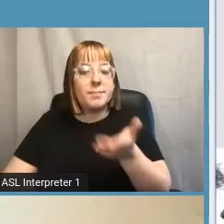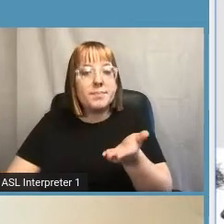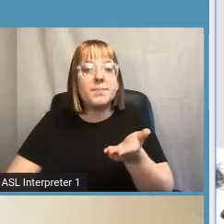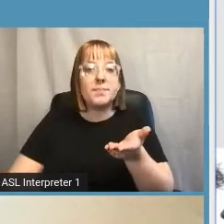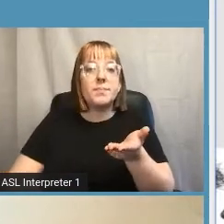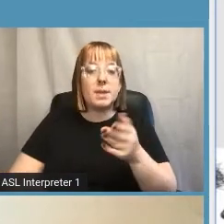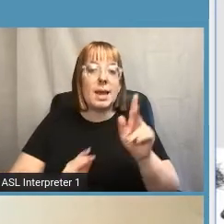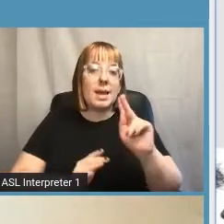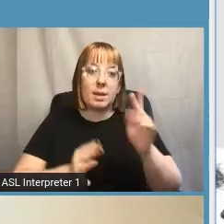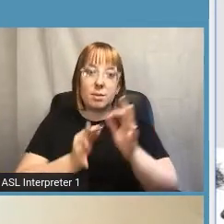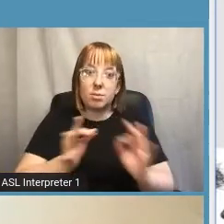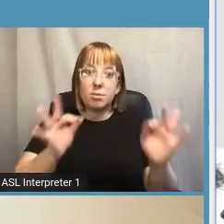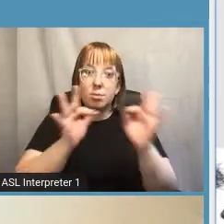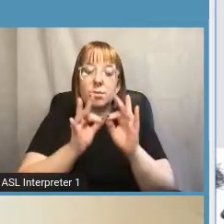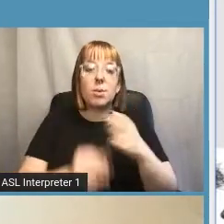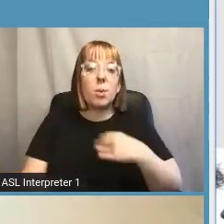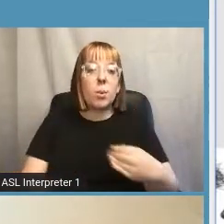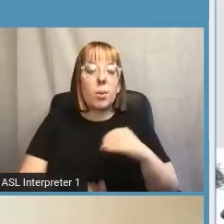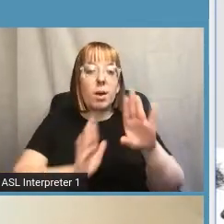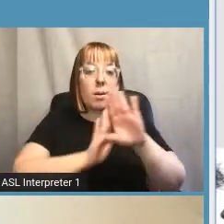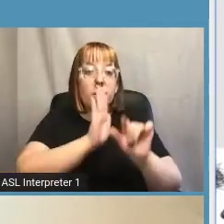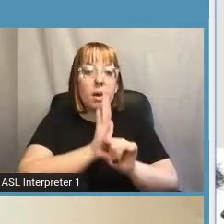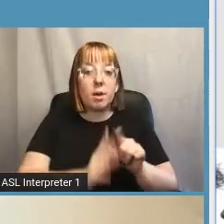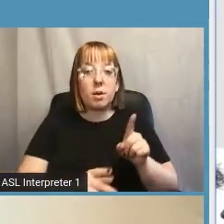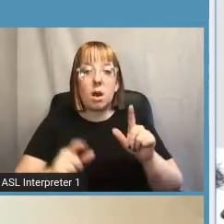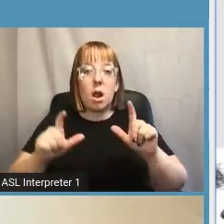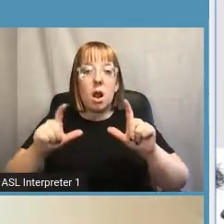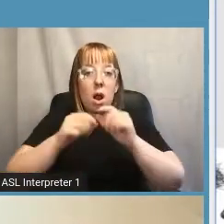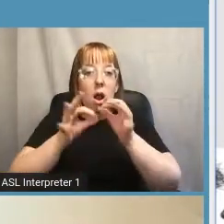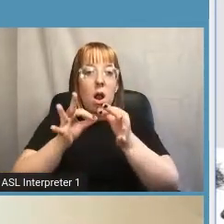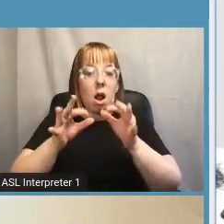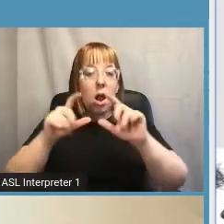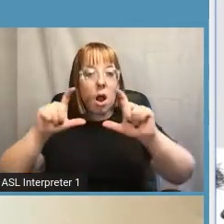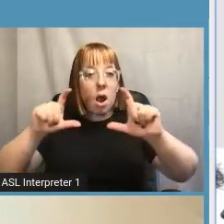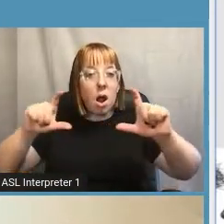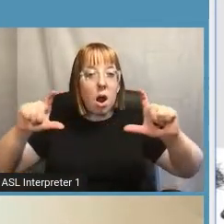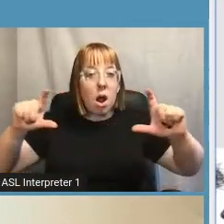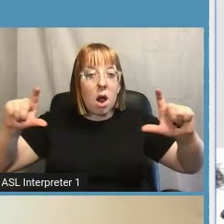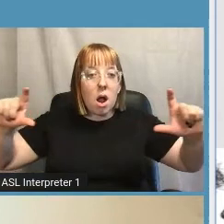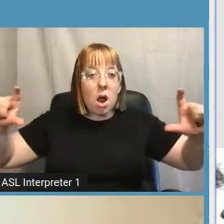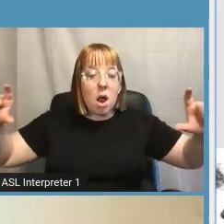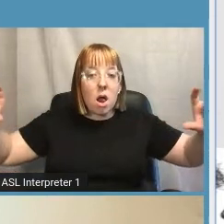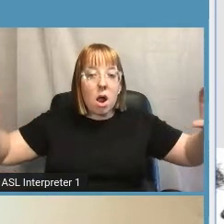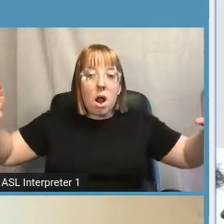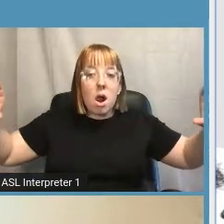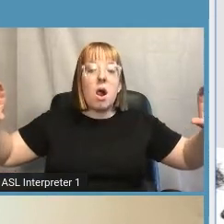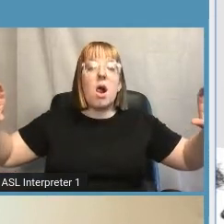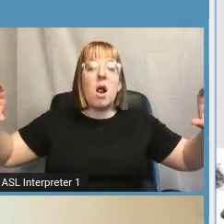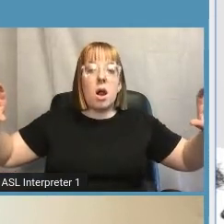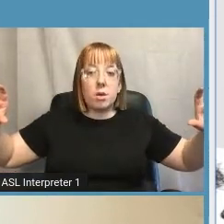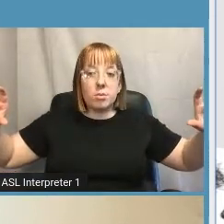a white background um and it's very long and on the right we have um some some images of jewelry i